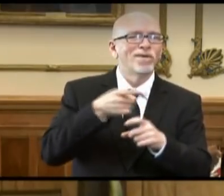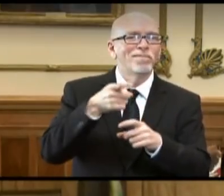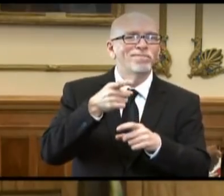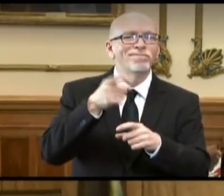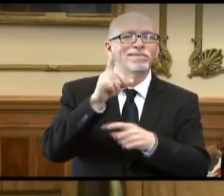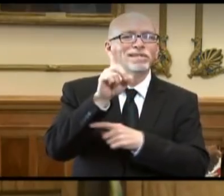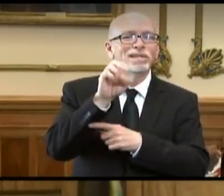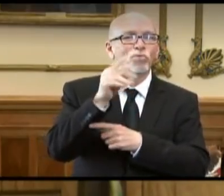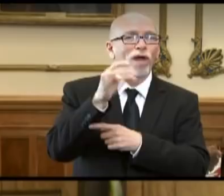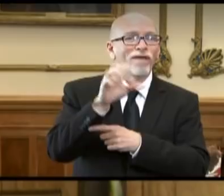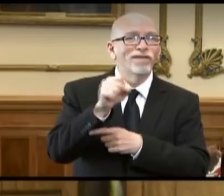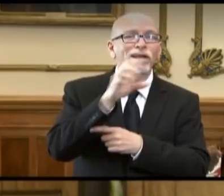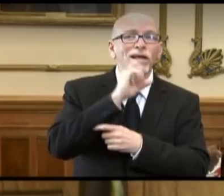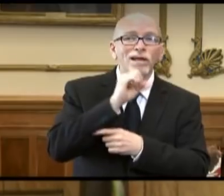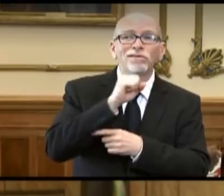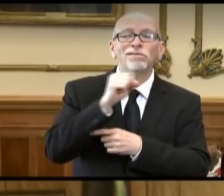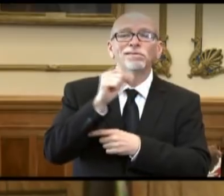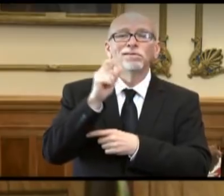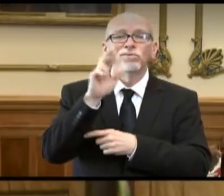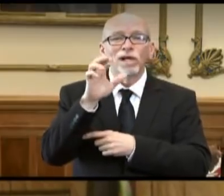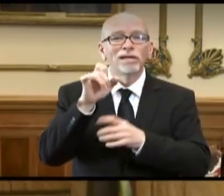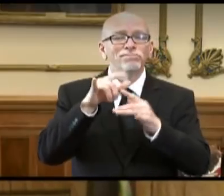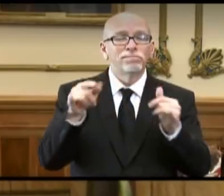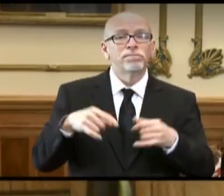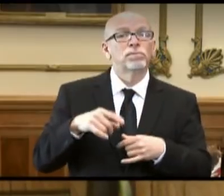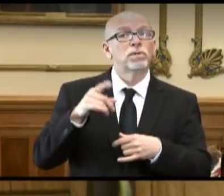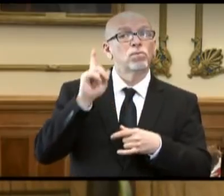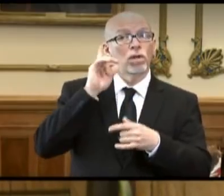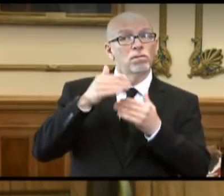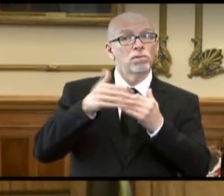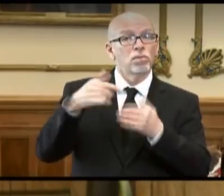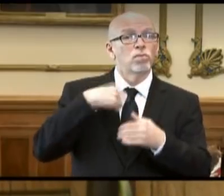DR. BOX, I'M CURIOUS WHAT